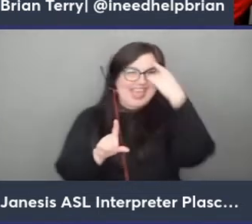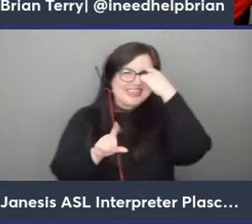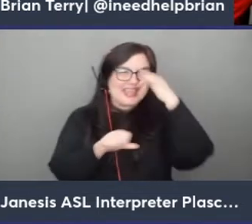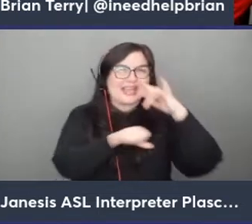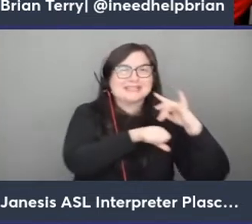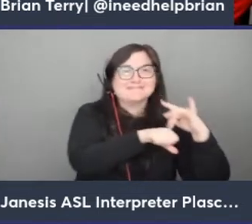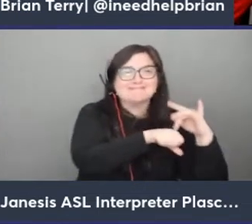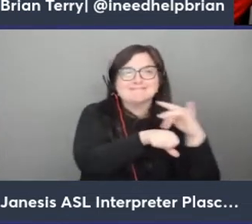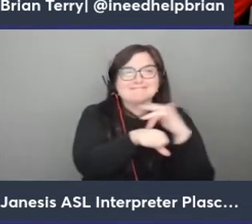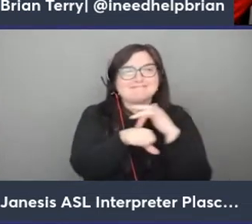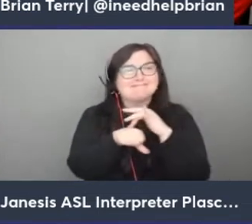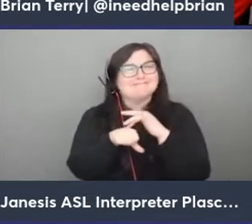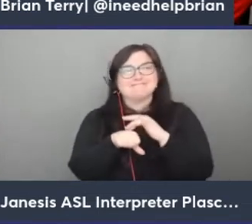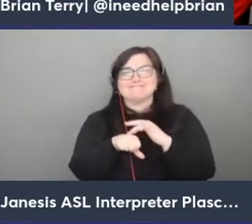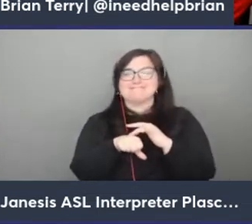of the iceberg there. Let me go faster.